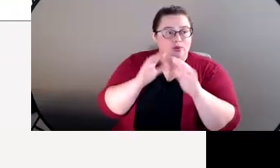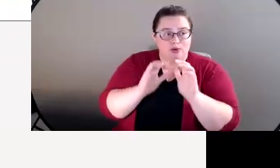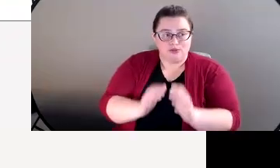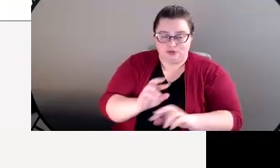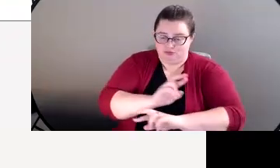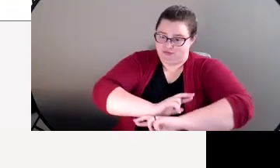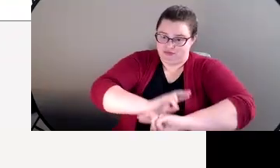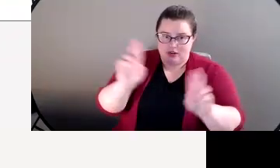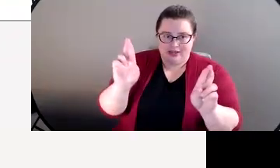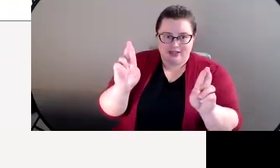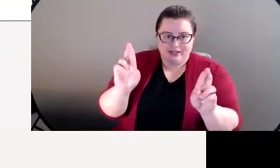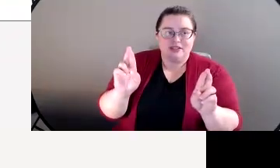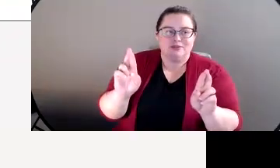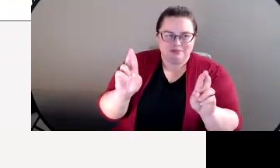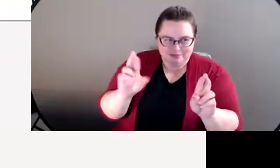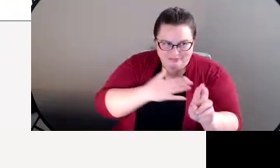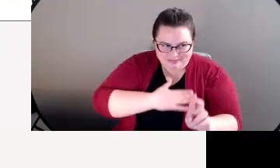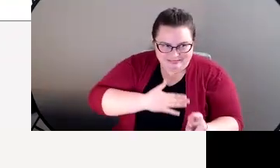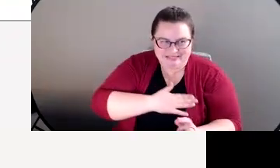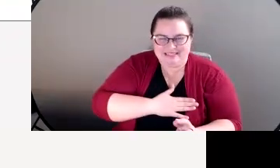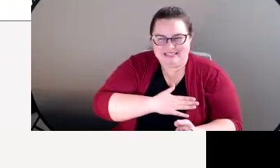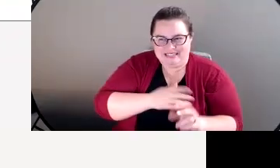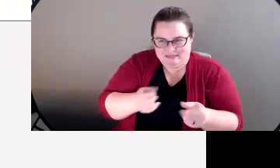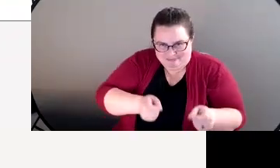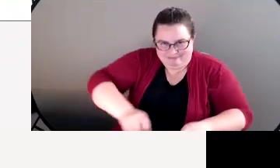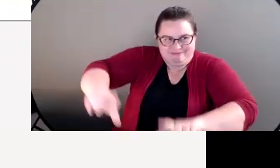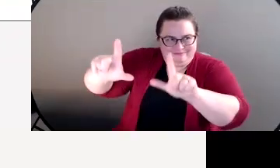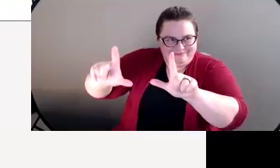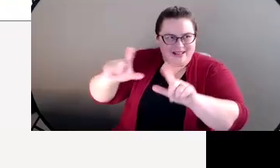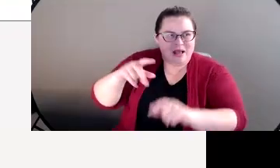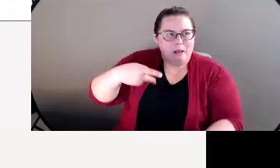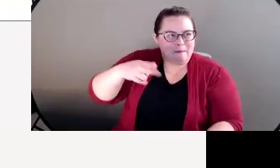make sure you publish. First day of school.